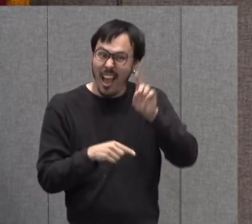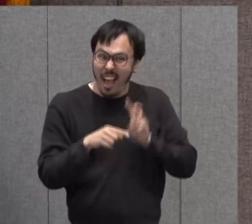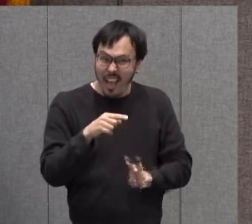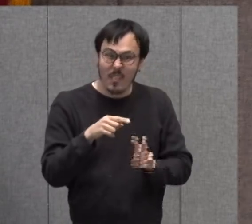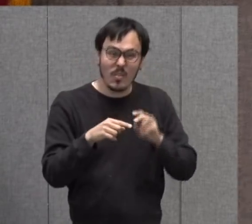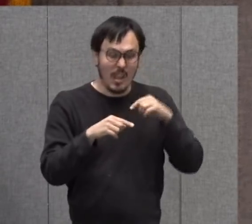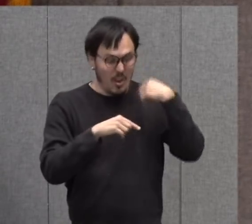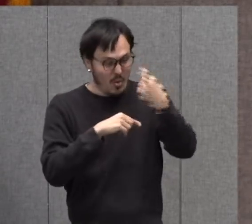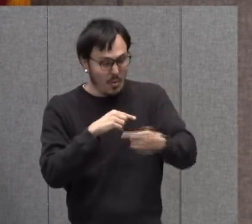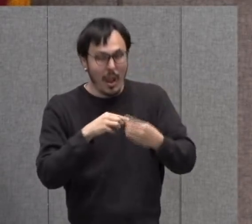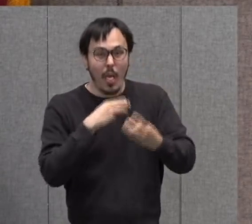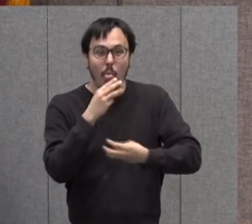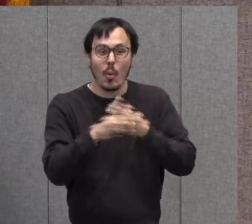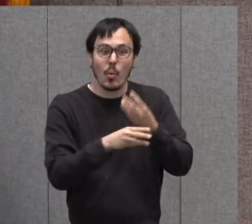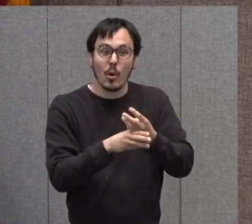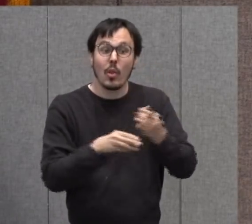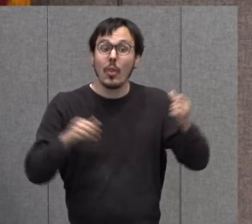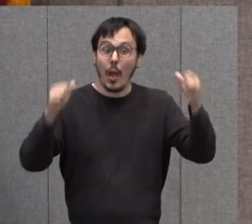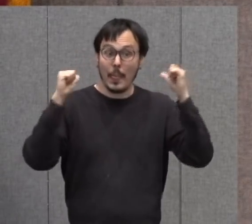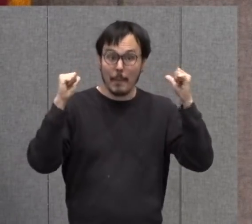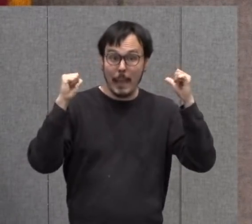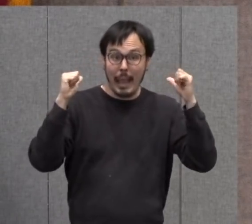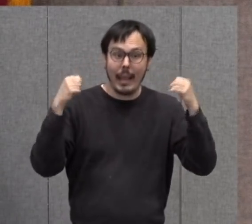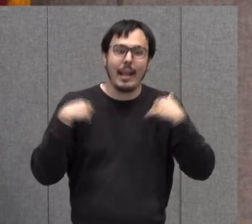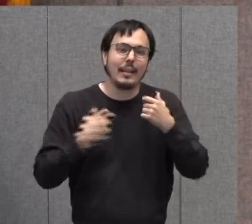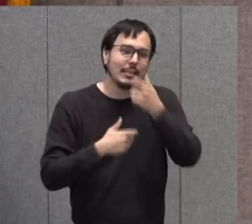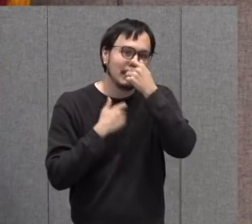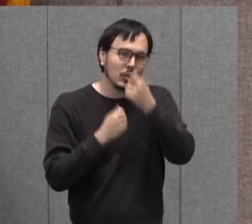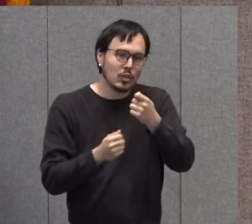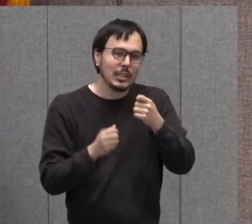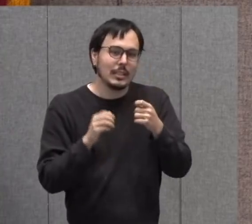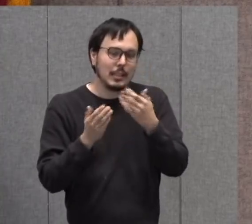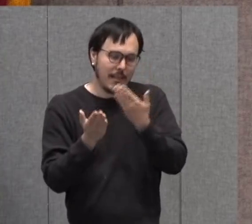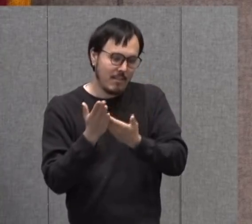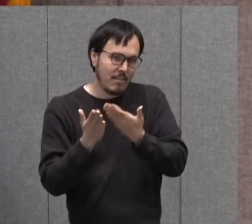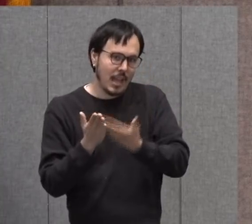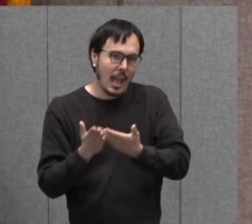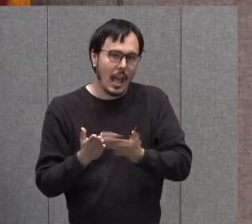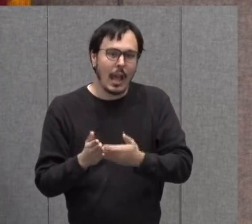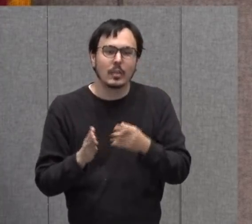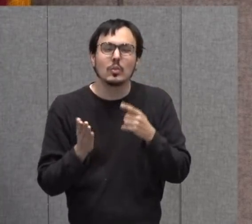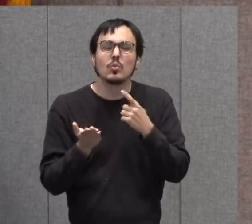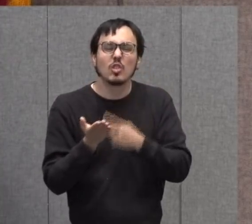Back in the back they've got some interesting things that we're gonna talk about in a minute but what would you decide?